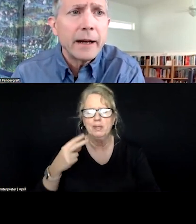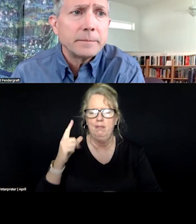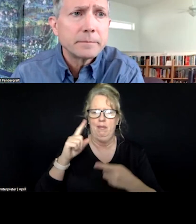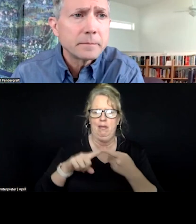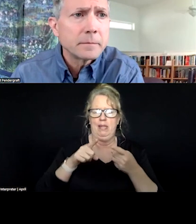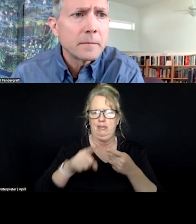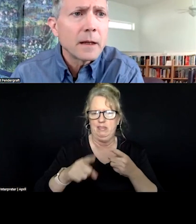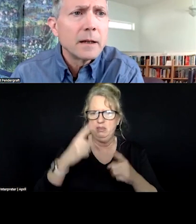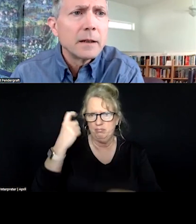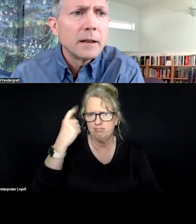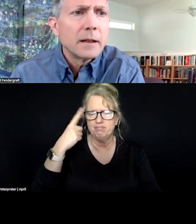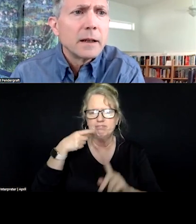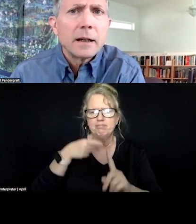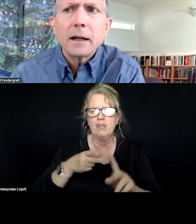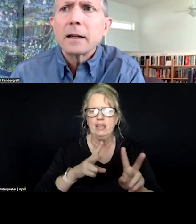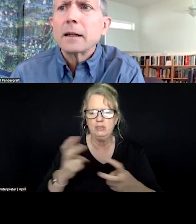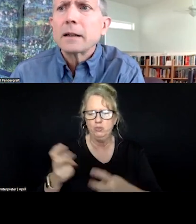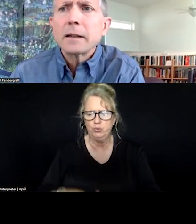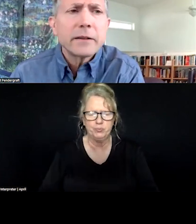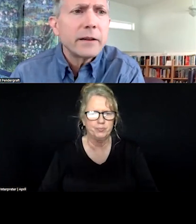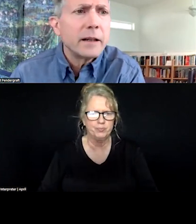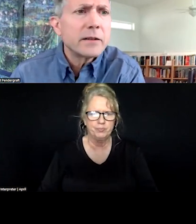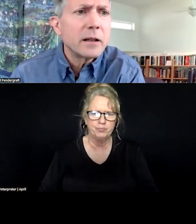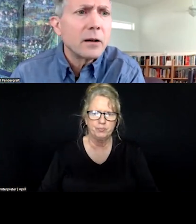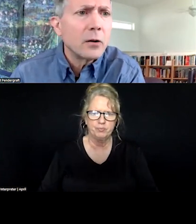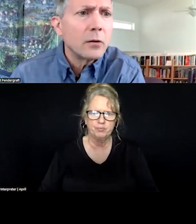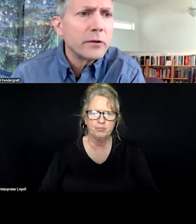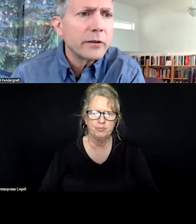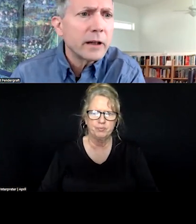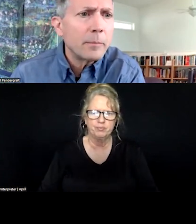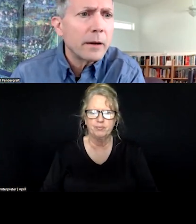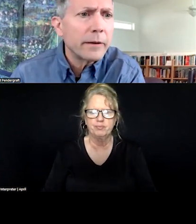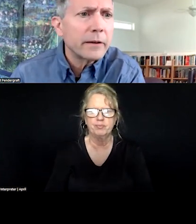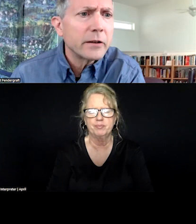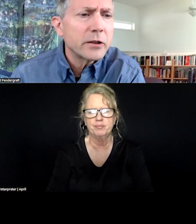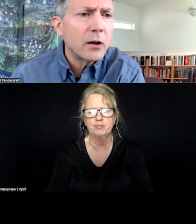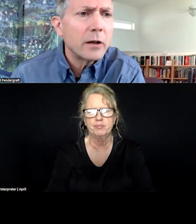DOWN. JUST A COUPLE OF OTHER THINGS TO SHOW YOU --